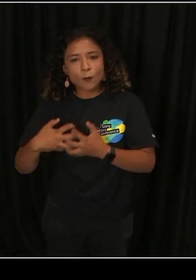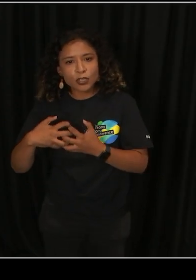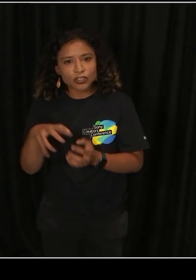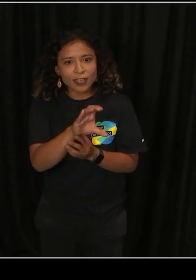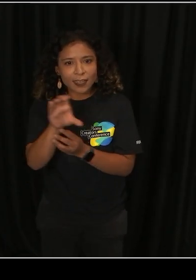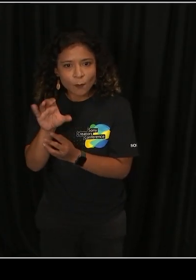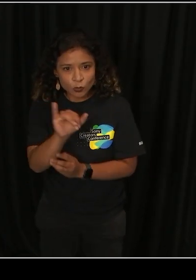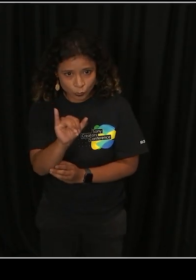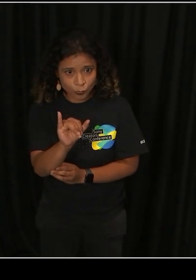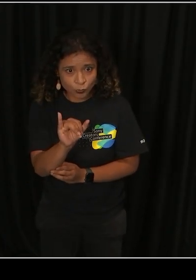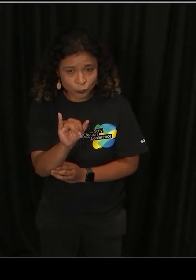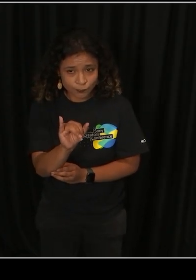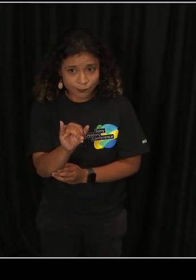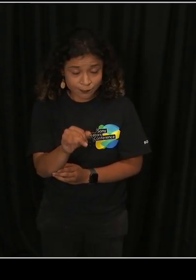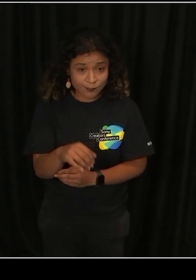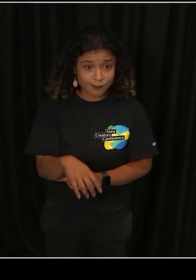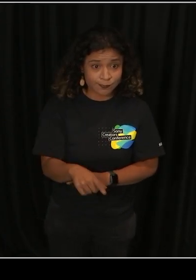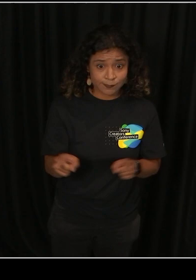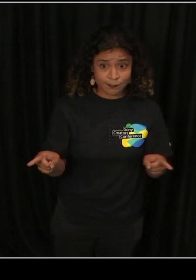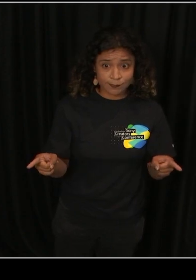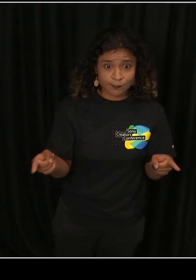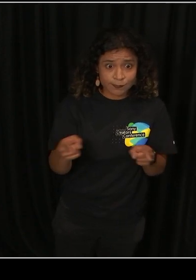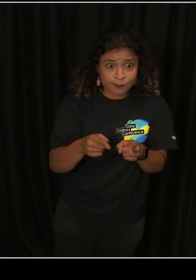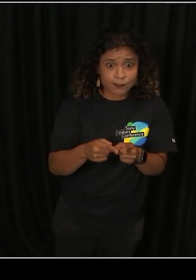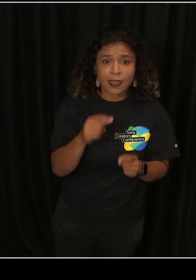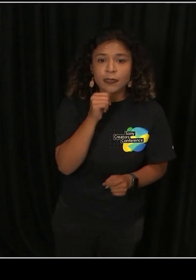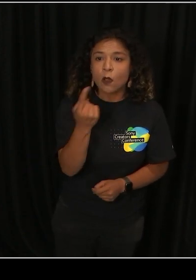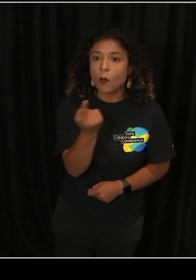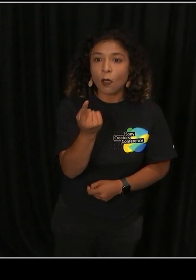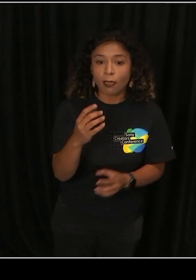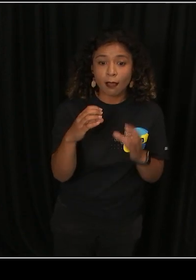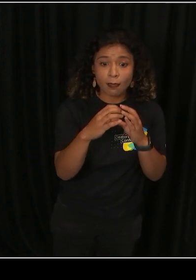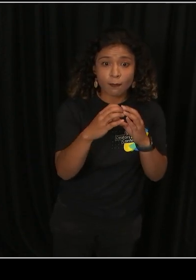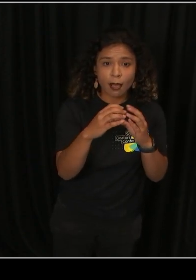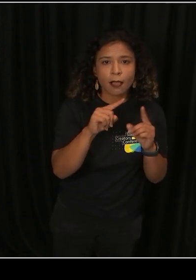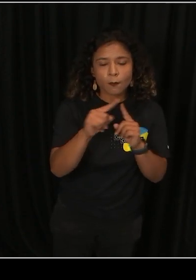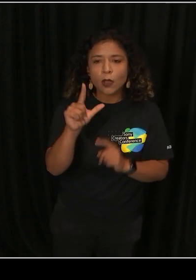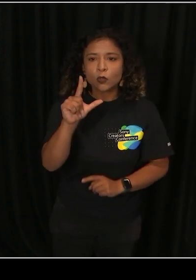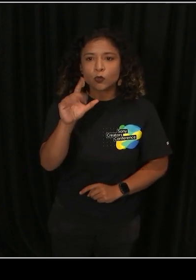These key features not only include the ball, but 29 different points on the human body.